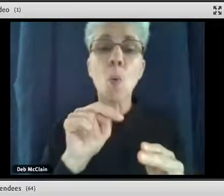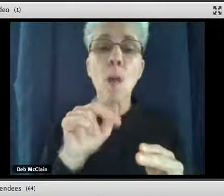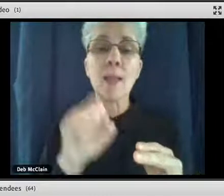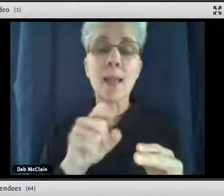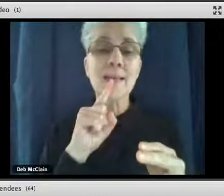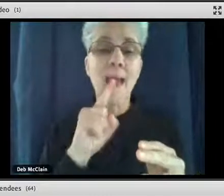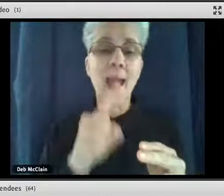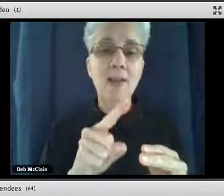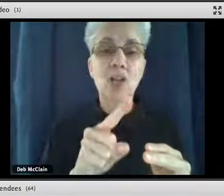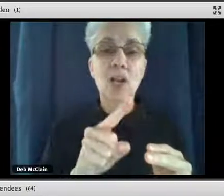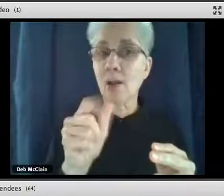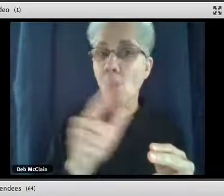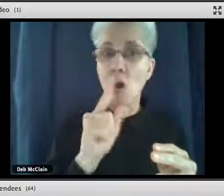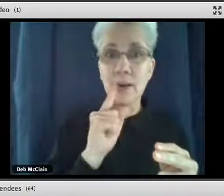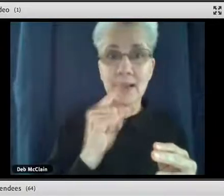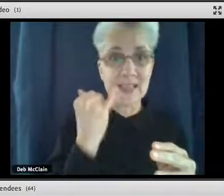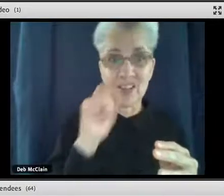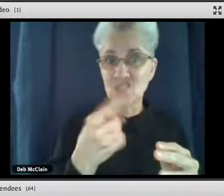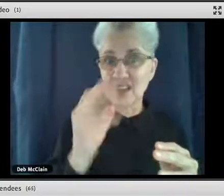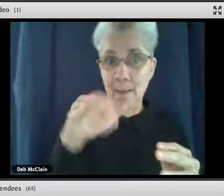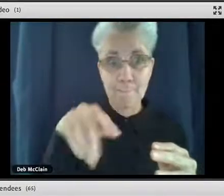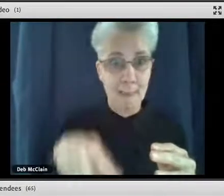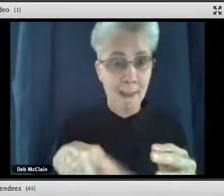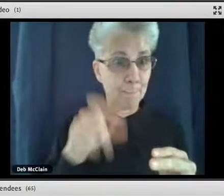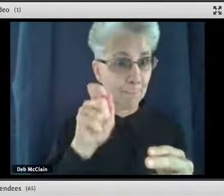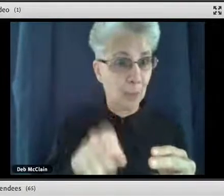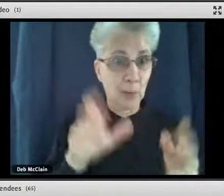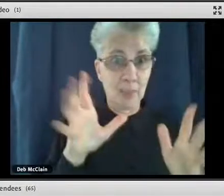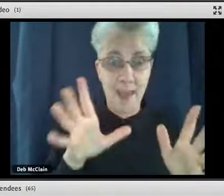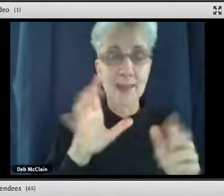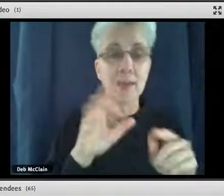So unless it's actually like all it is, is a map